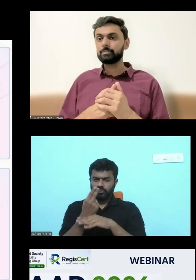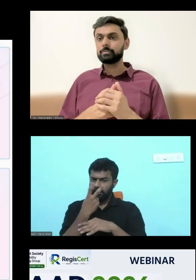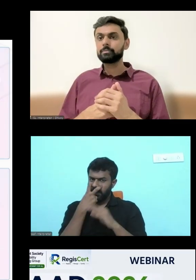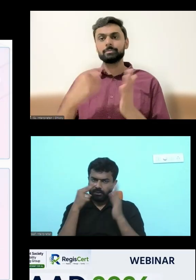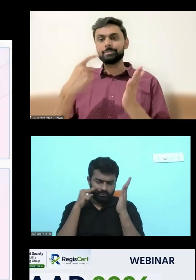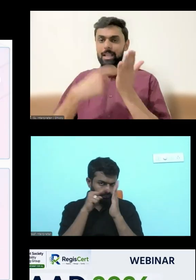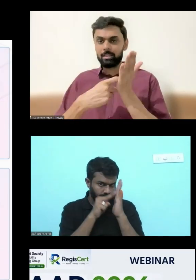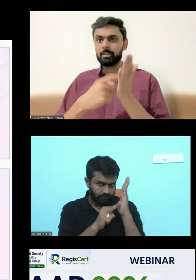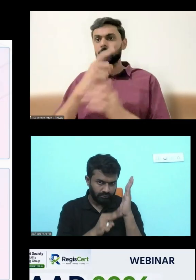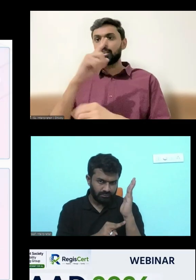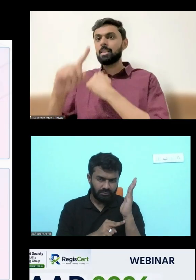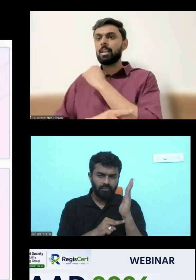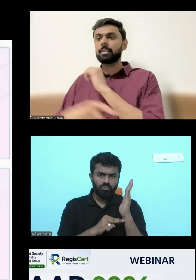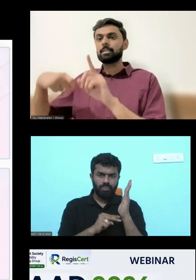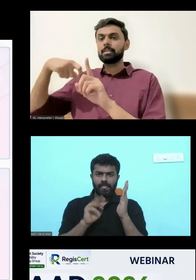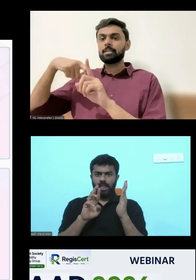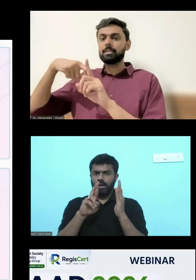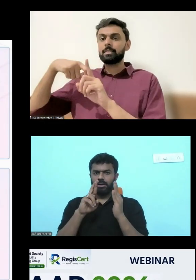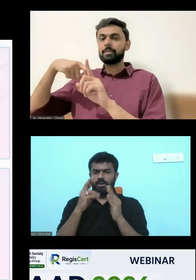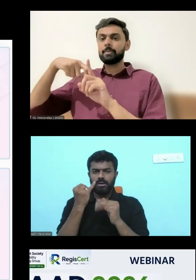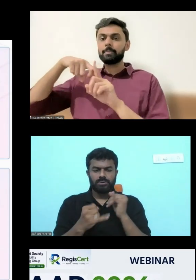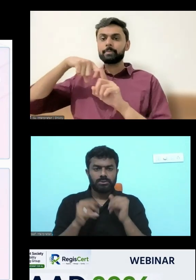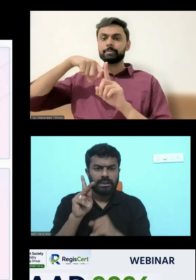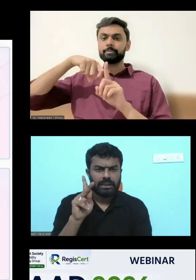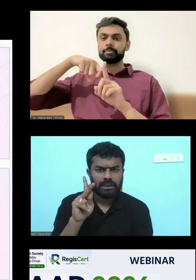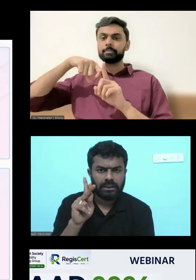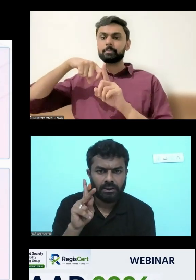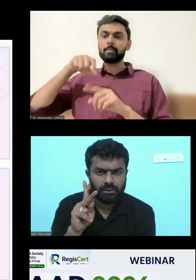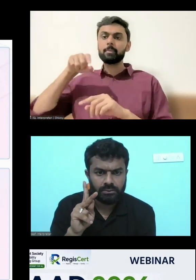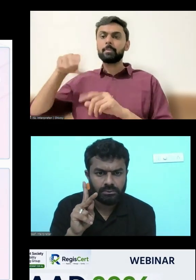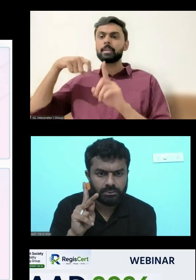And finally, there is a K in VARK. That is kinesthetic.